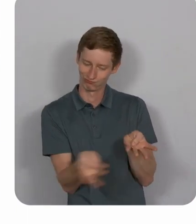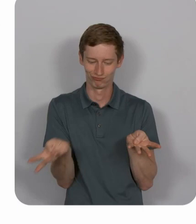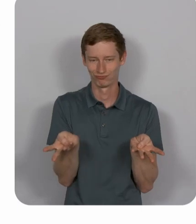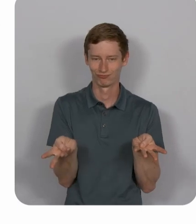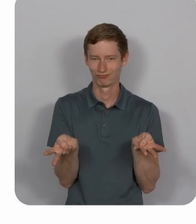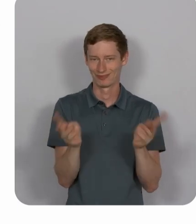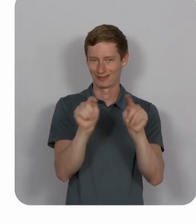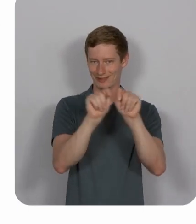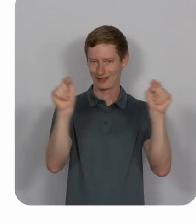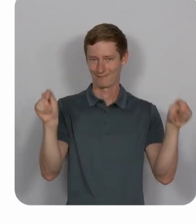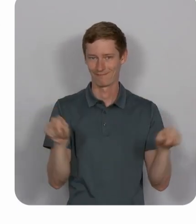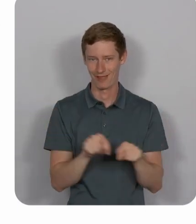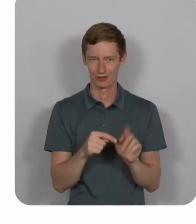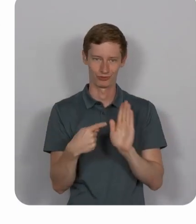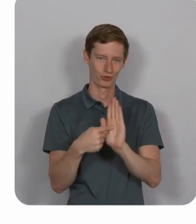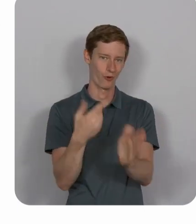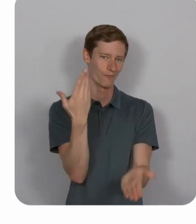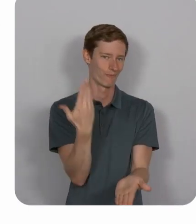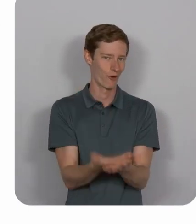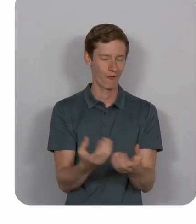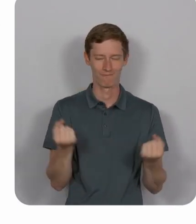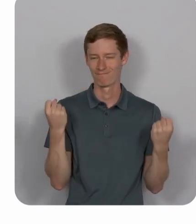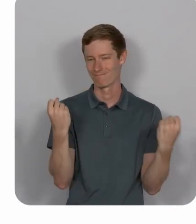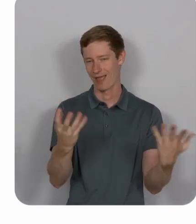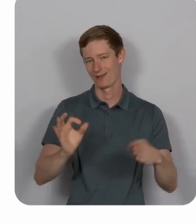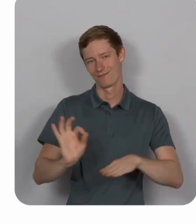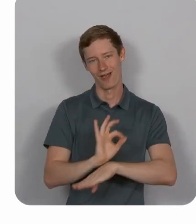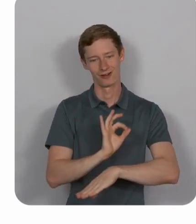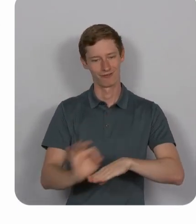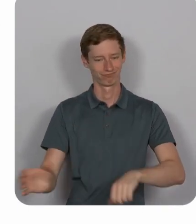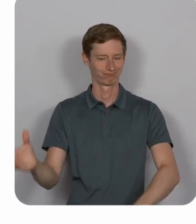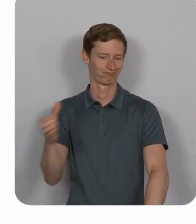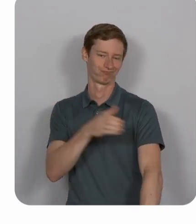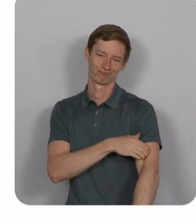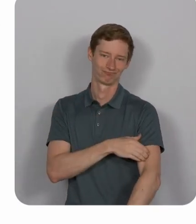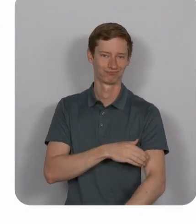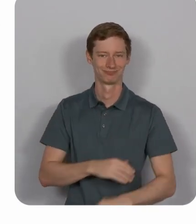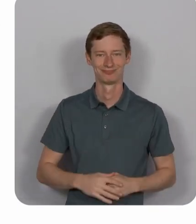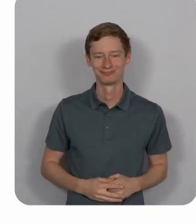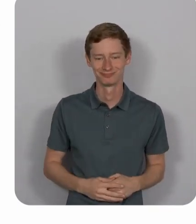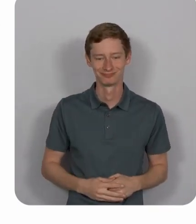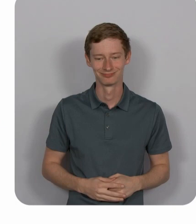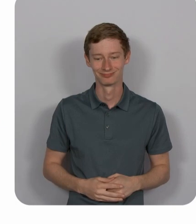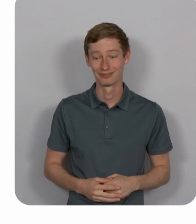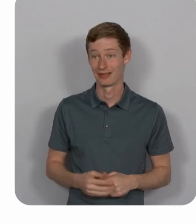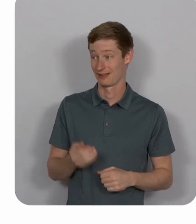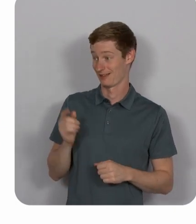the functionalities that we have highlighted here. There’s much more than what you see here, actually.